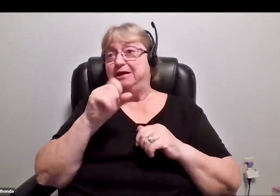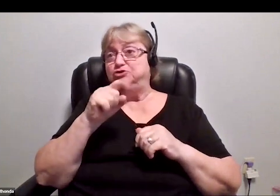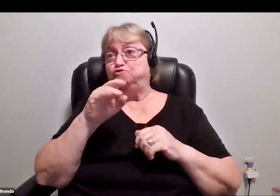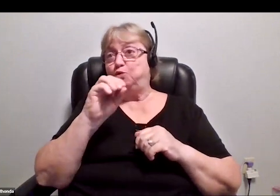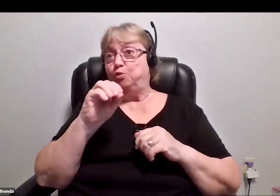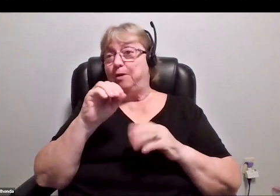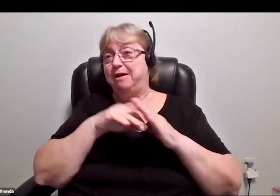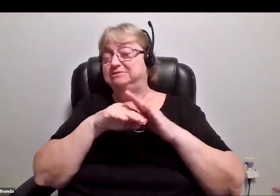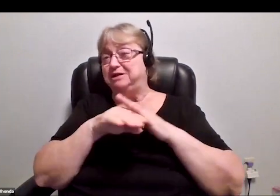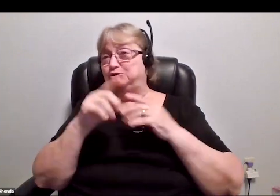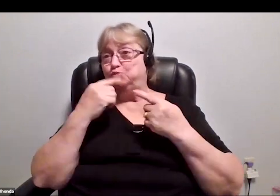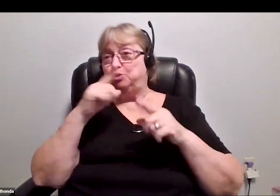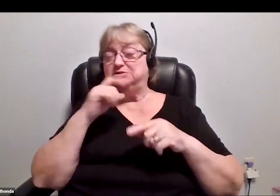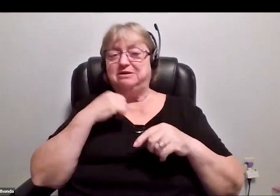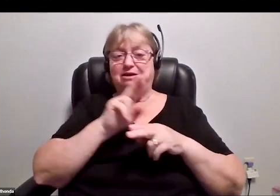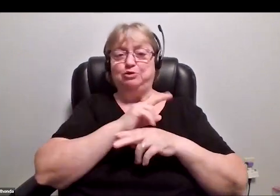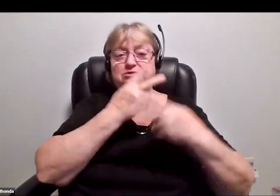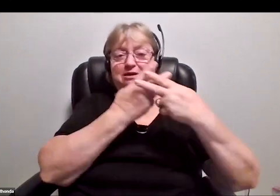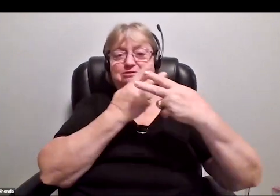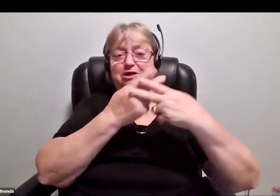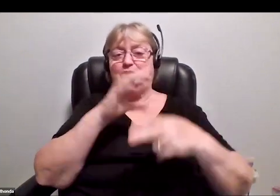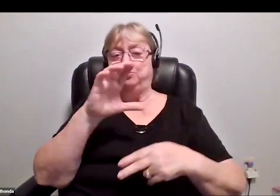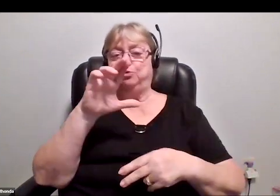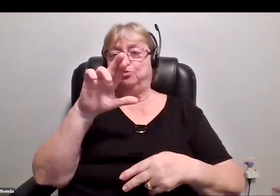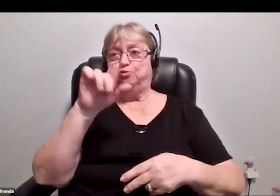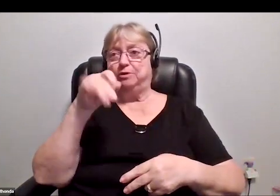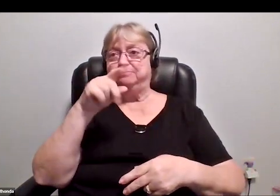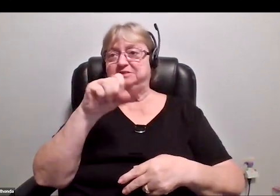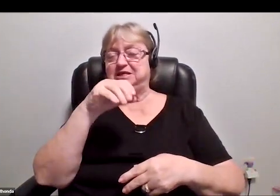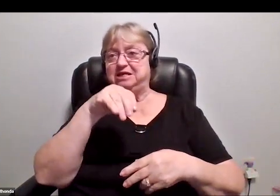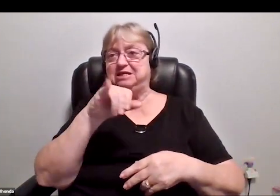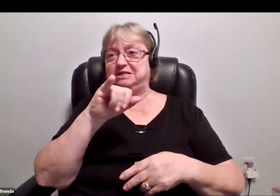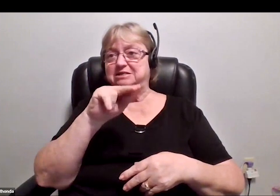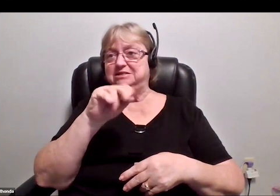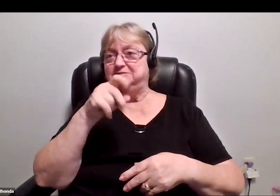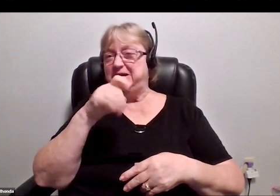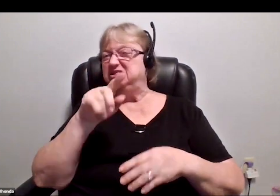I use the hashtag CripsInSpace. This is something that predates AstroAccess and Psi Access.